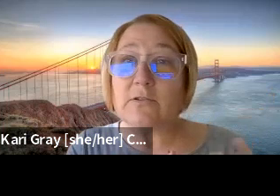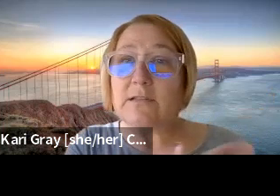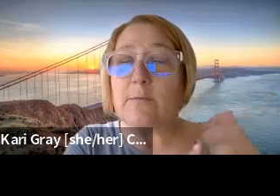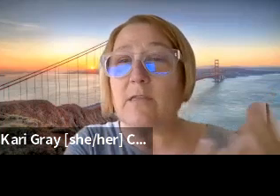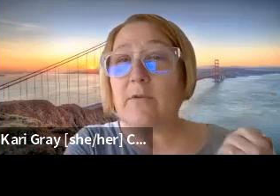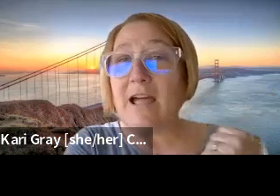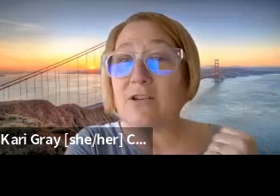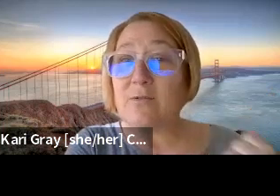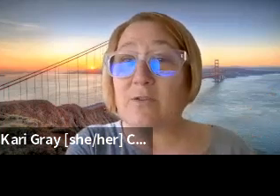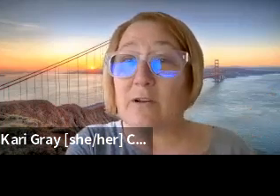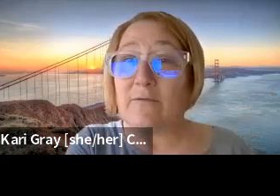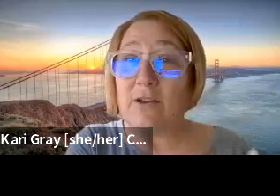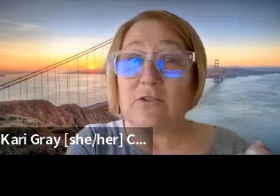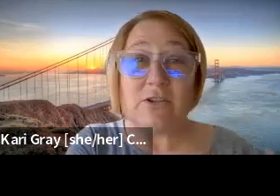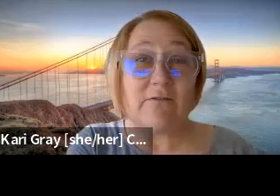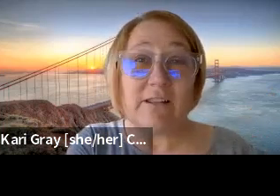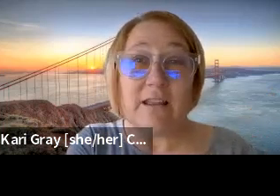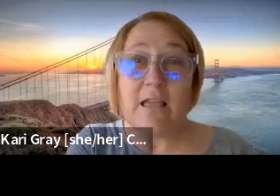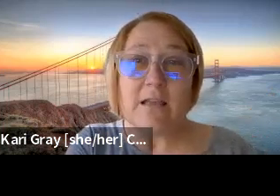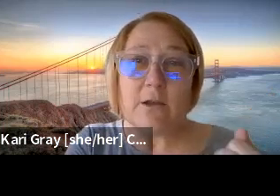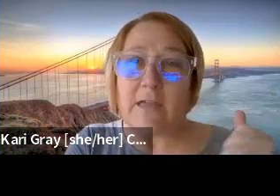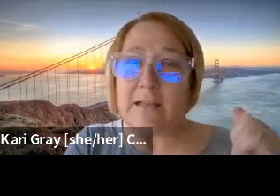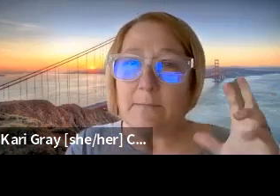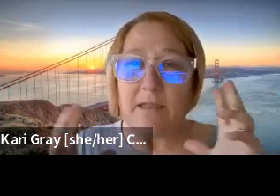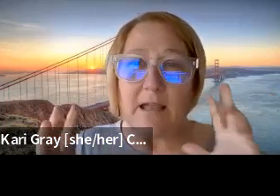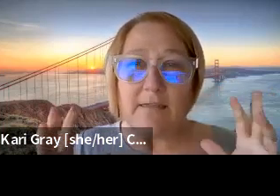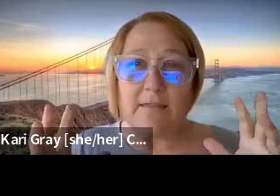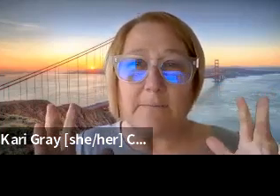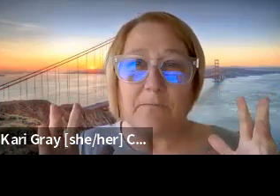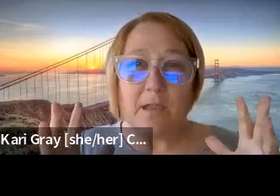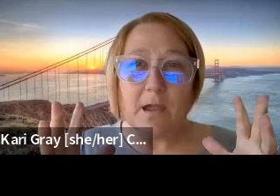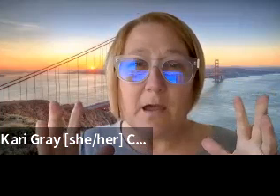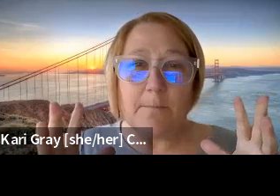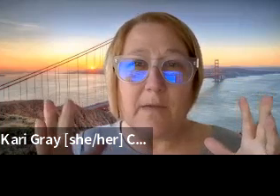the same way they react to authority figures generally. So that's something. I think that